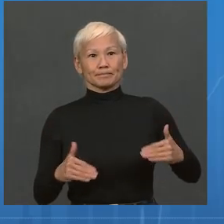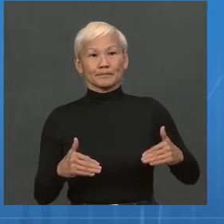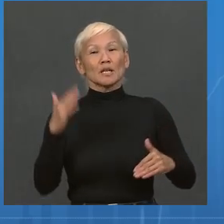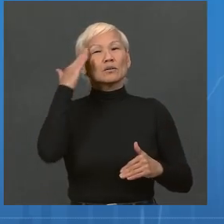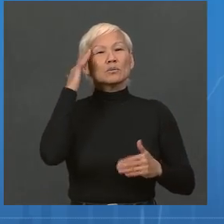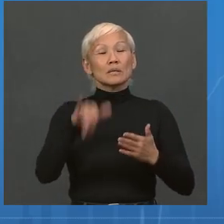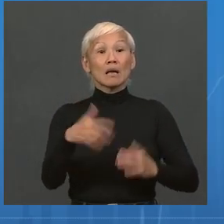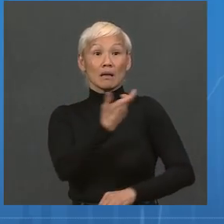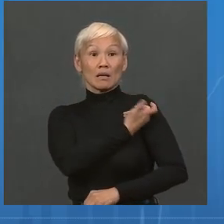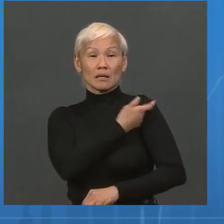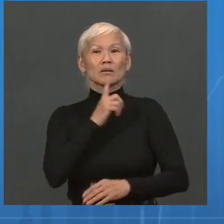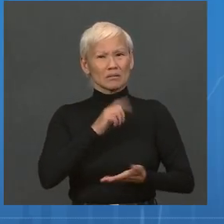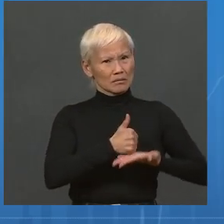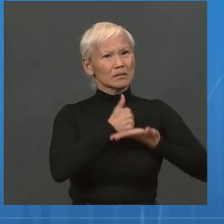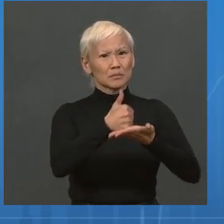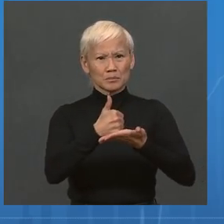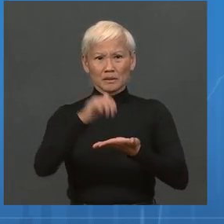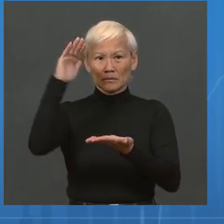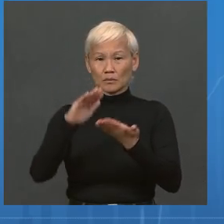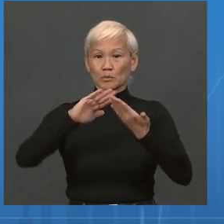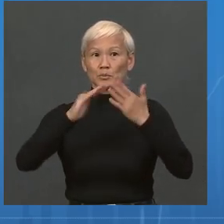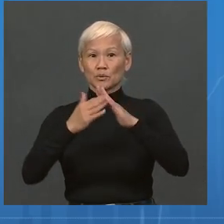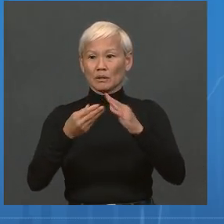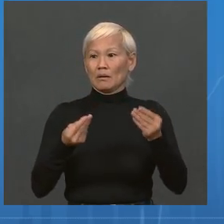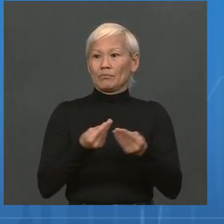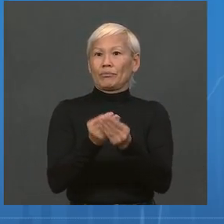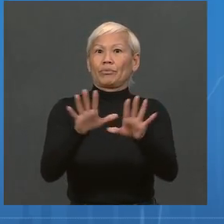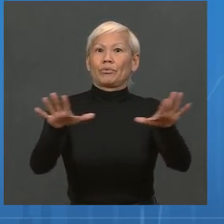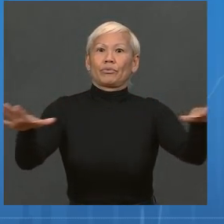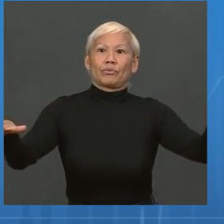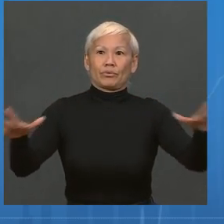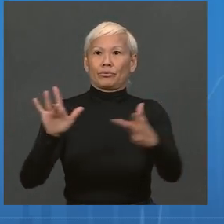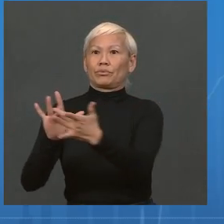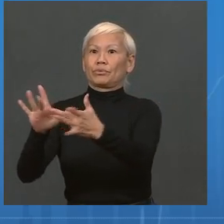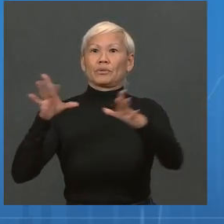to decrease community transmission and protect those who are most vulnerable.